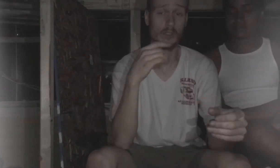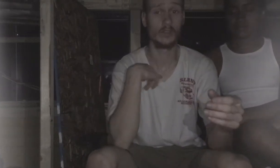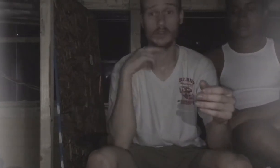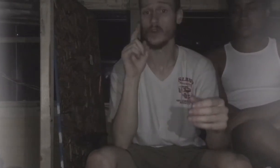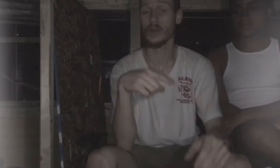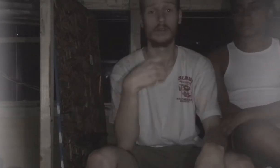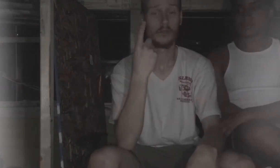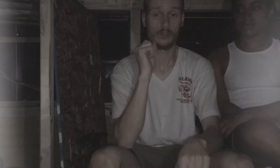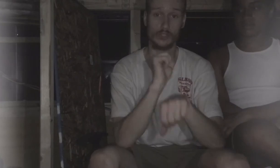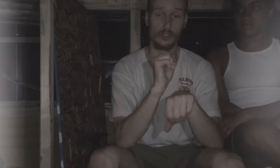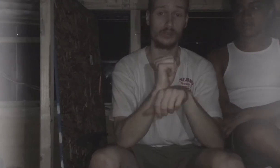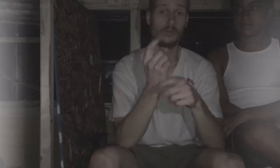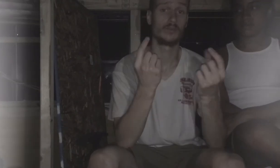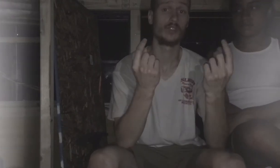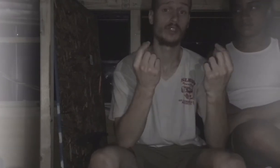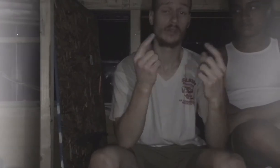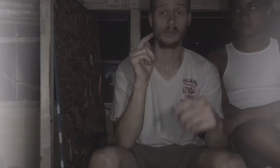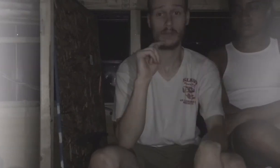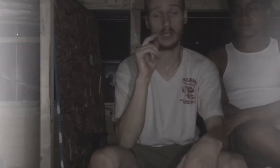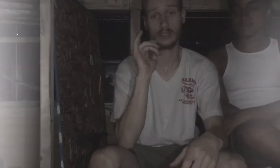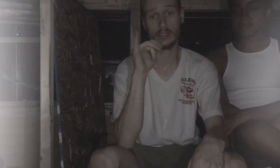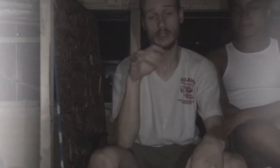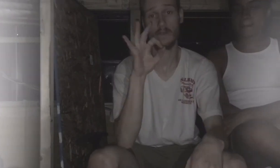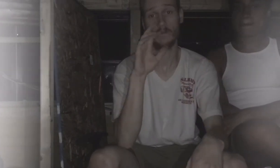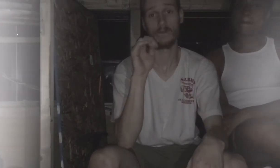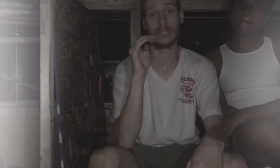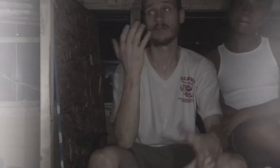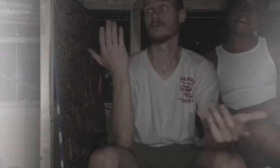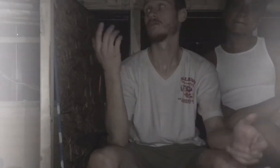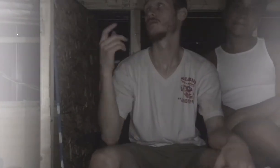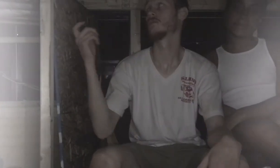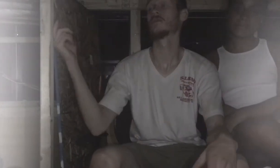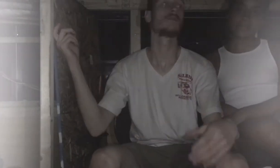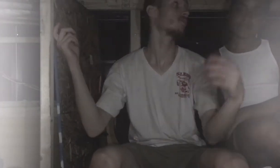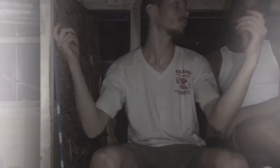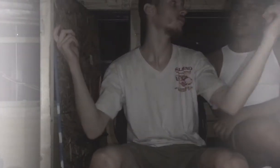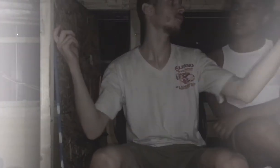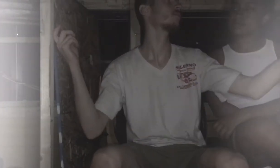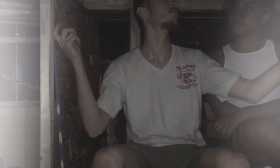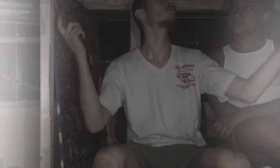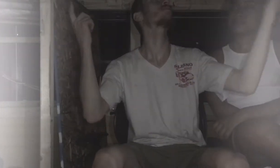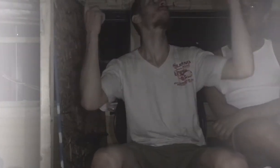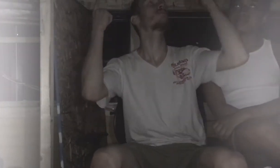we was only working on what? Bathroom over there.